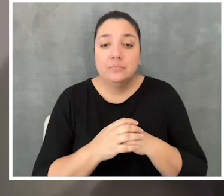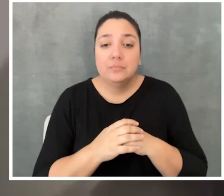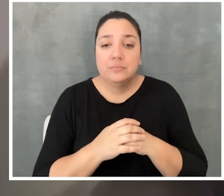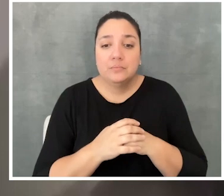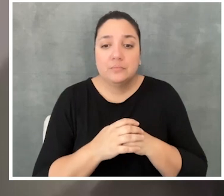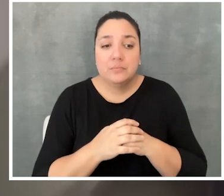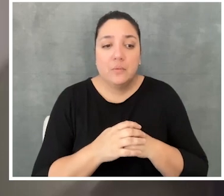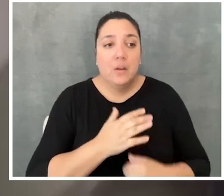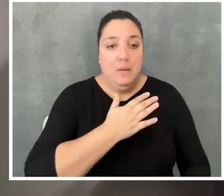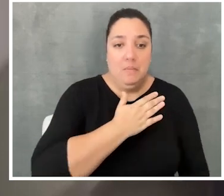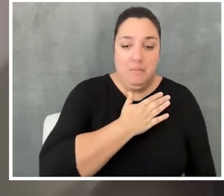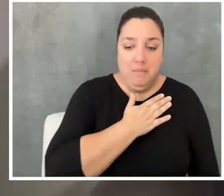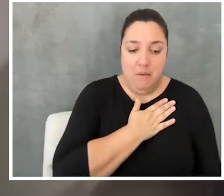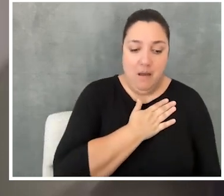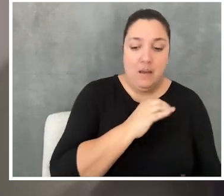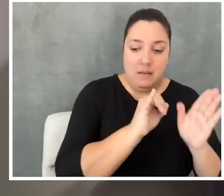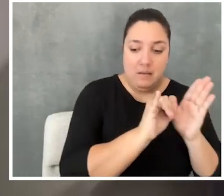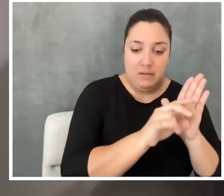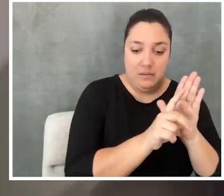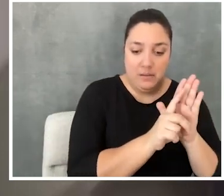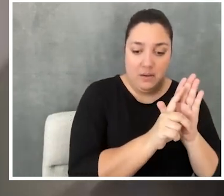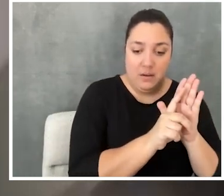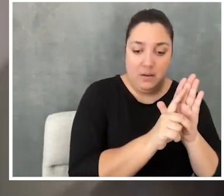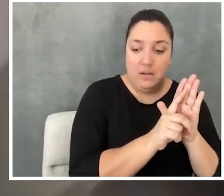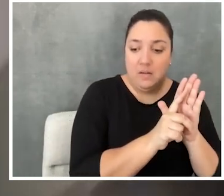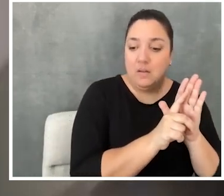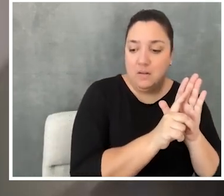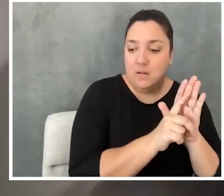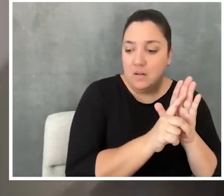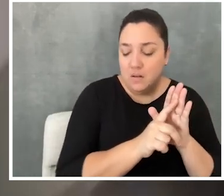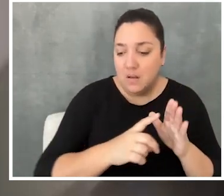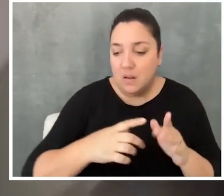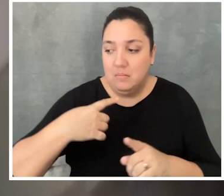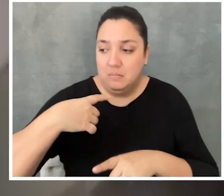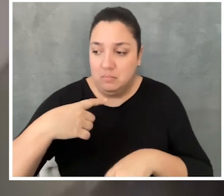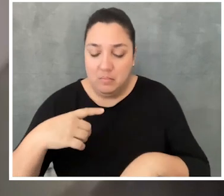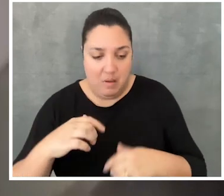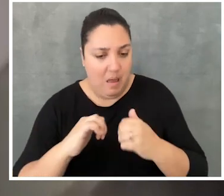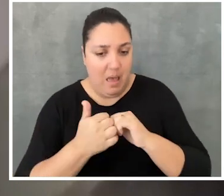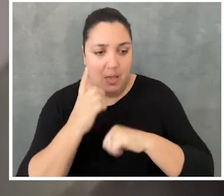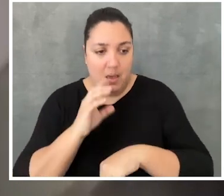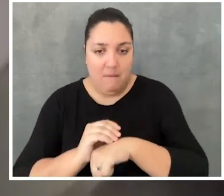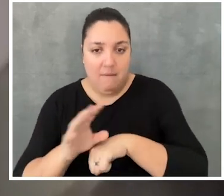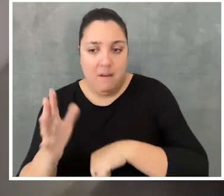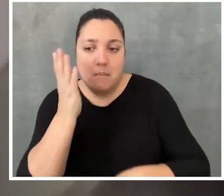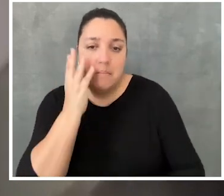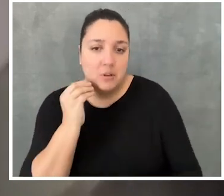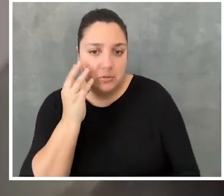with one another and shape their experiences. So when we're talking about marginalized identities